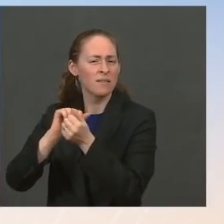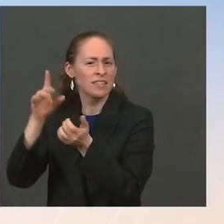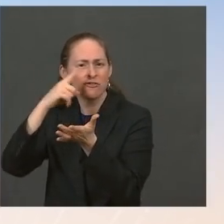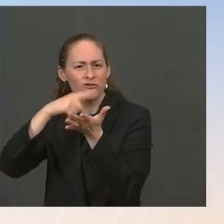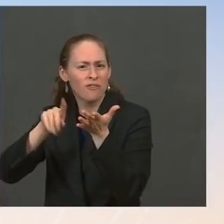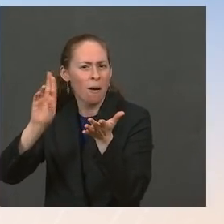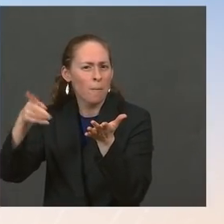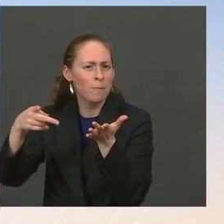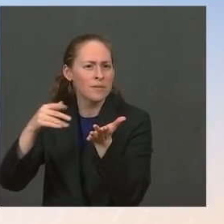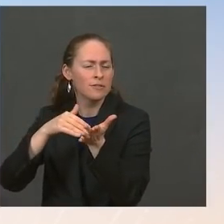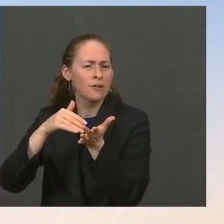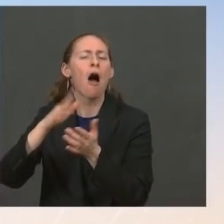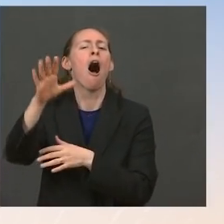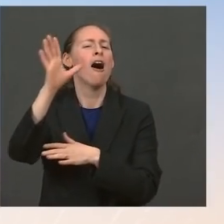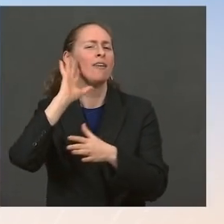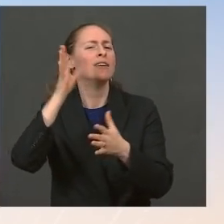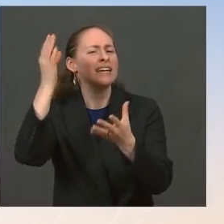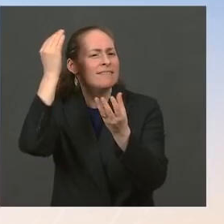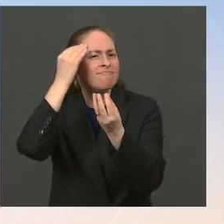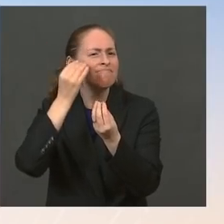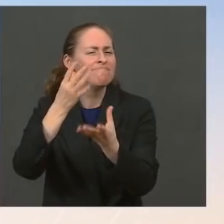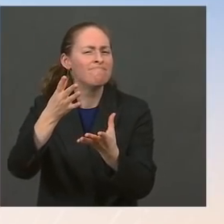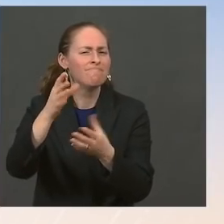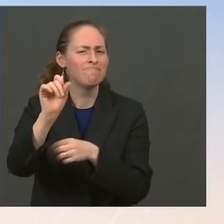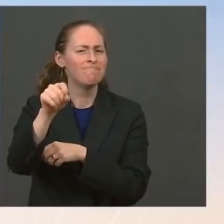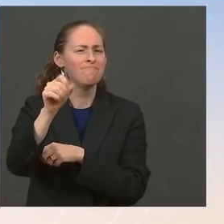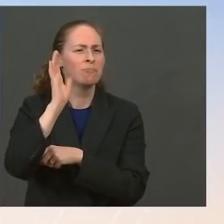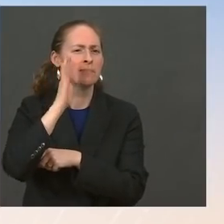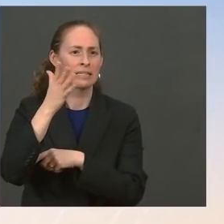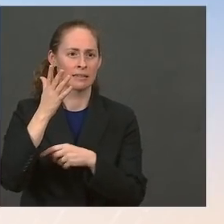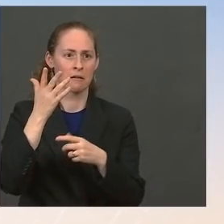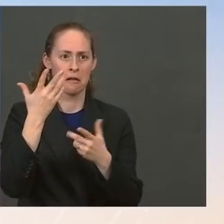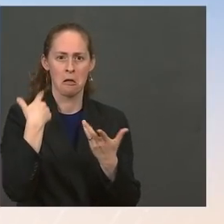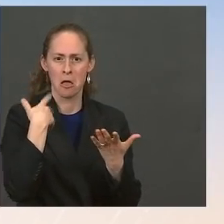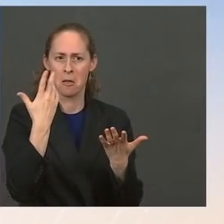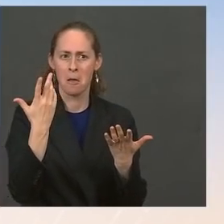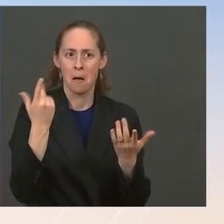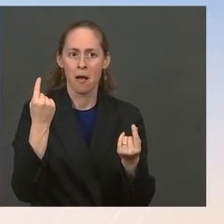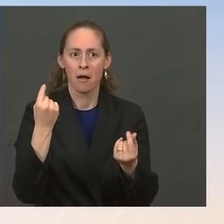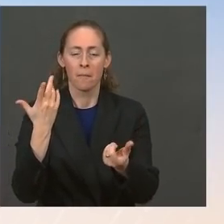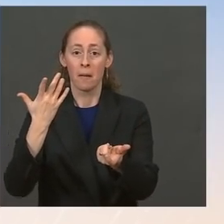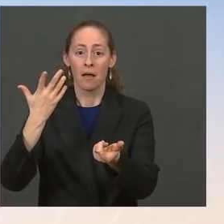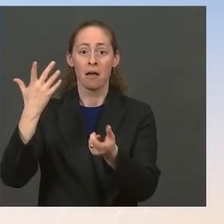that there would be lagging results later. Go ahead. The Press: So, first, following up on the physical.